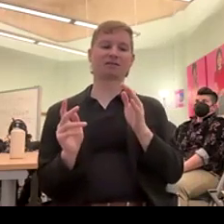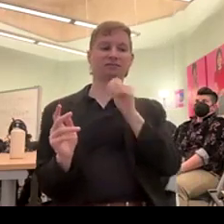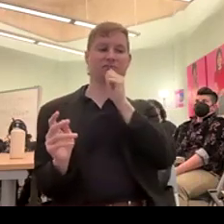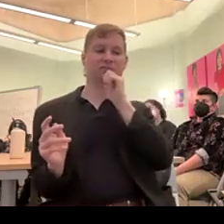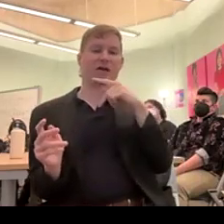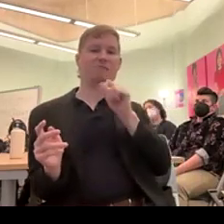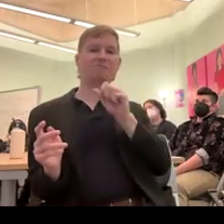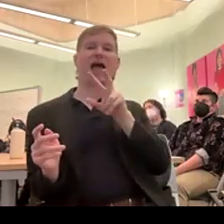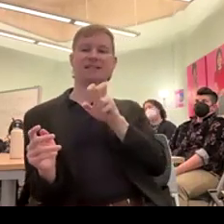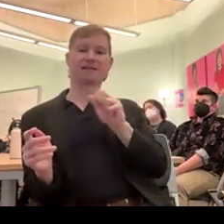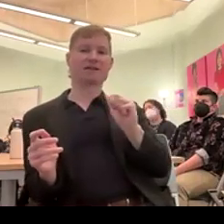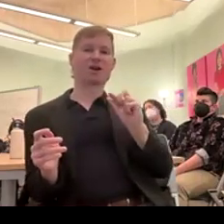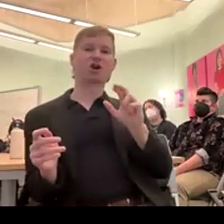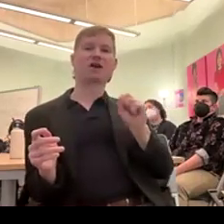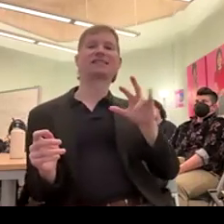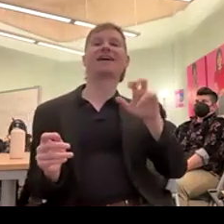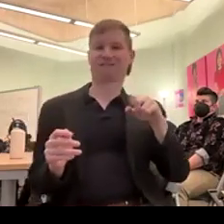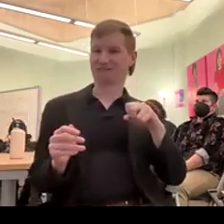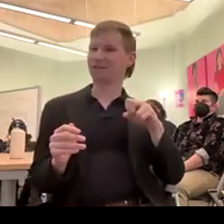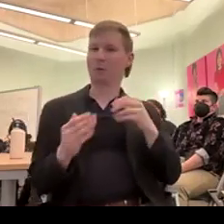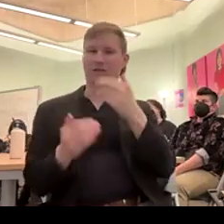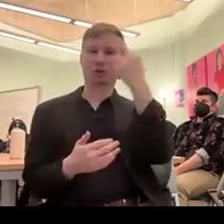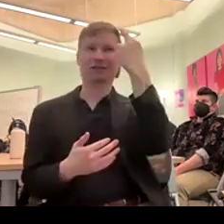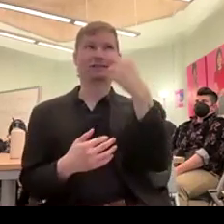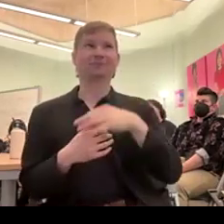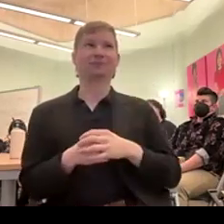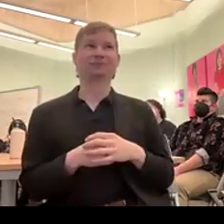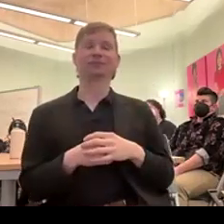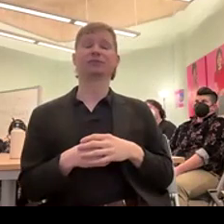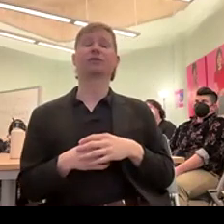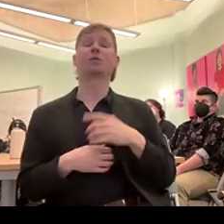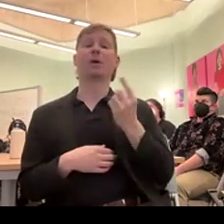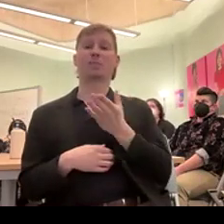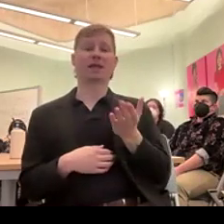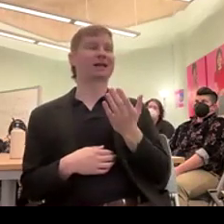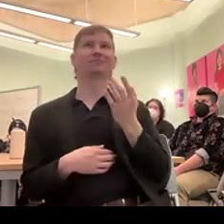people can be, you know, passive-aggressive. Or, you know, for whatever reasons they might have.